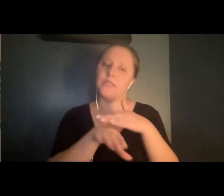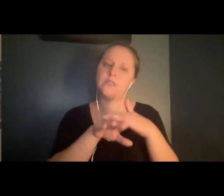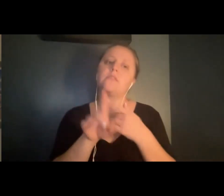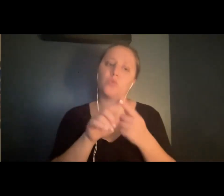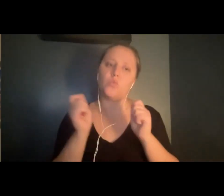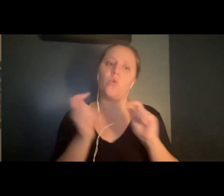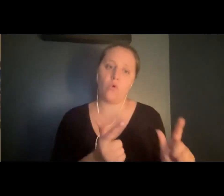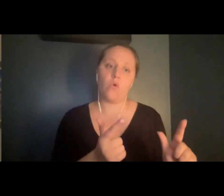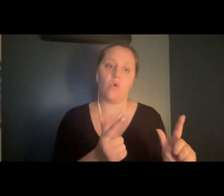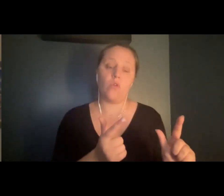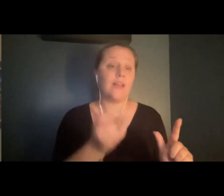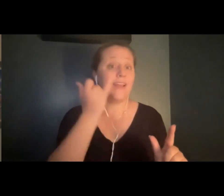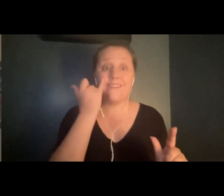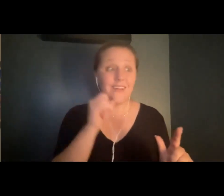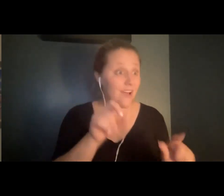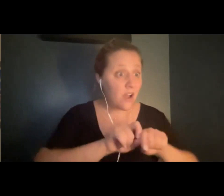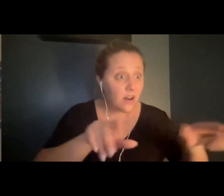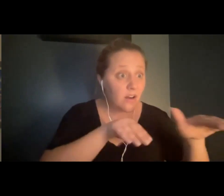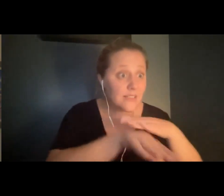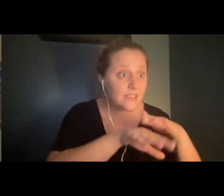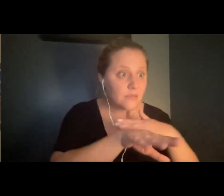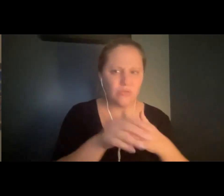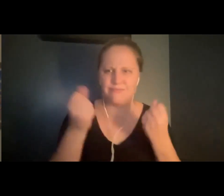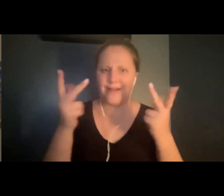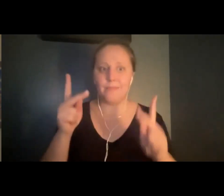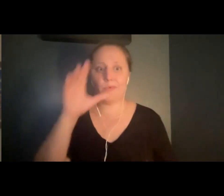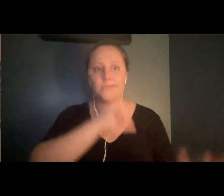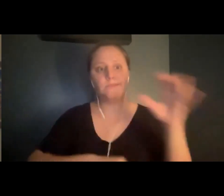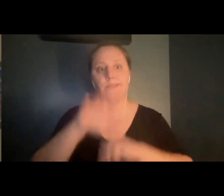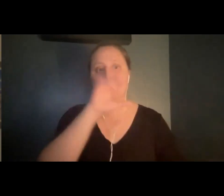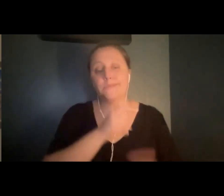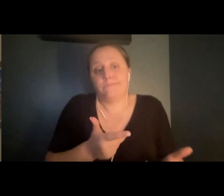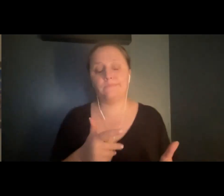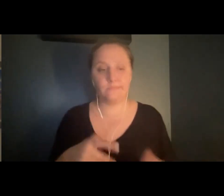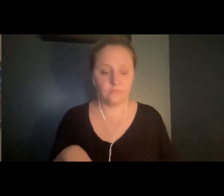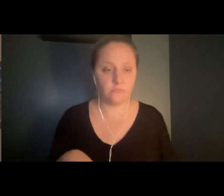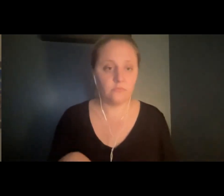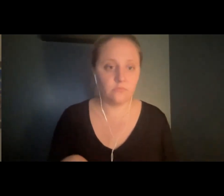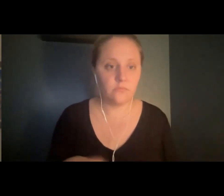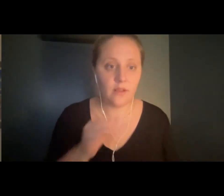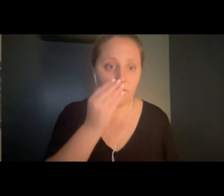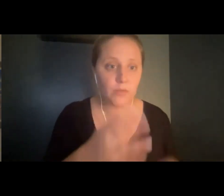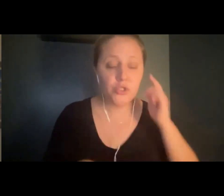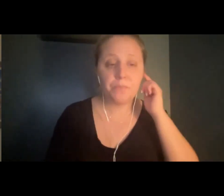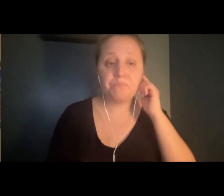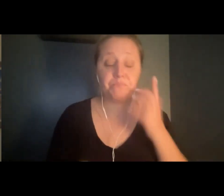they're not getting this content. The fourth thing was consider accessibility in everything